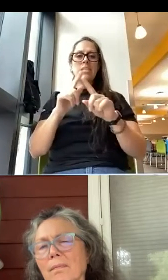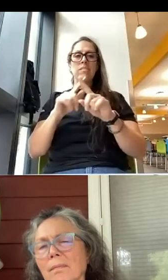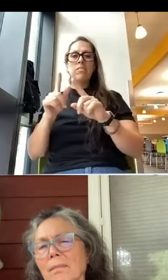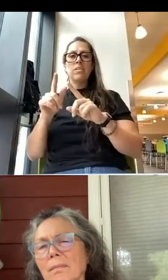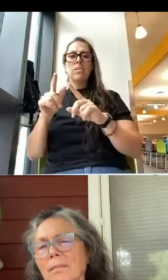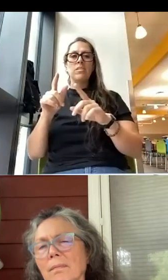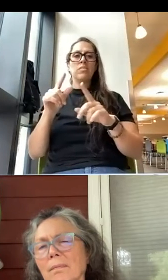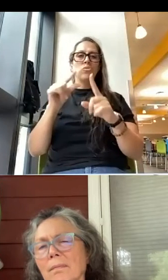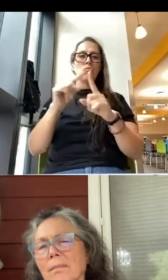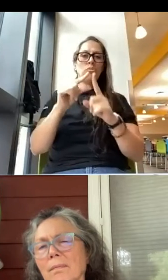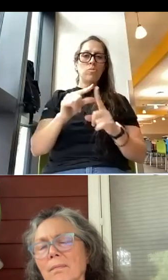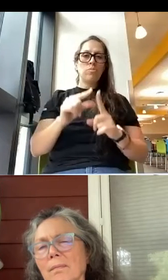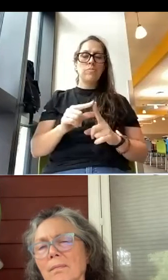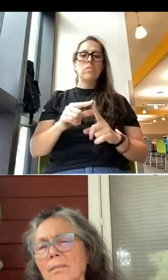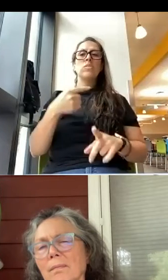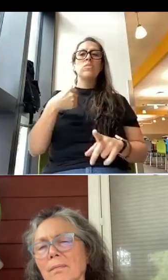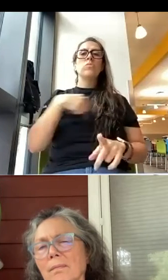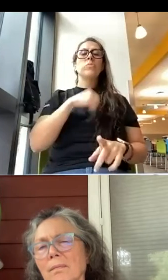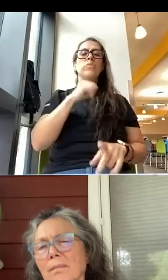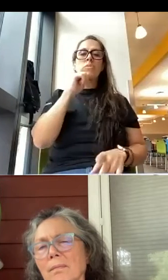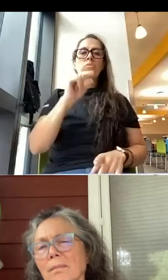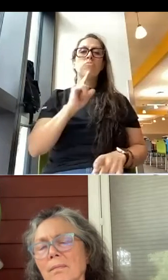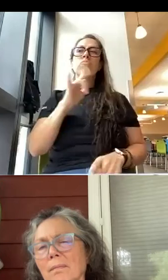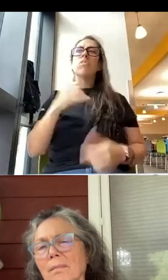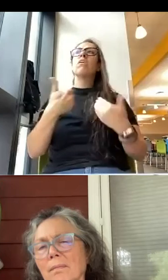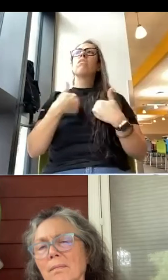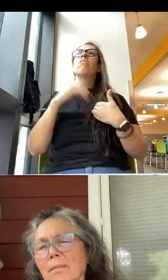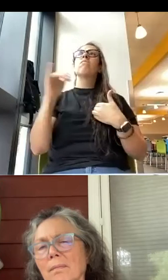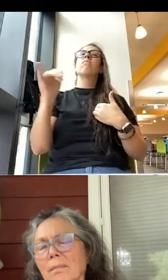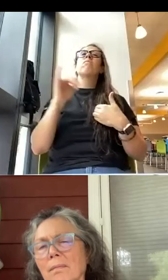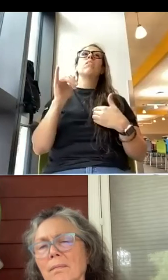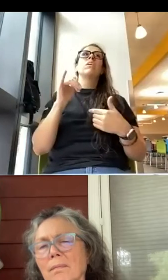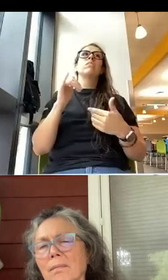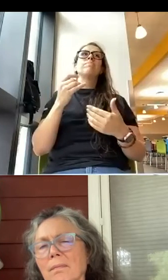in terms of being understood uh by each other, or by other people, as a